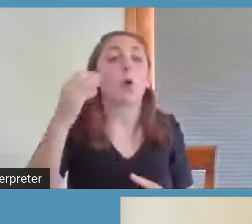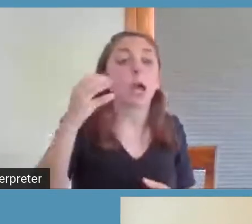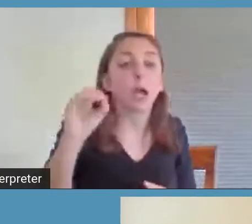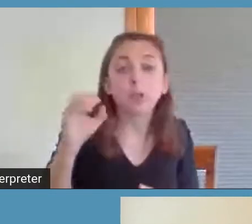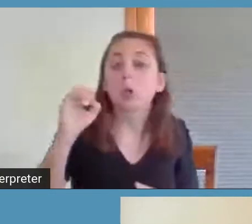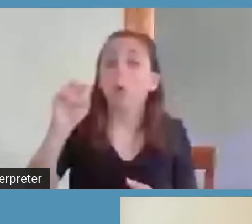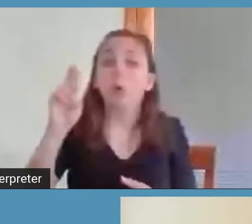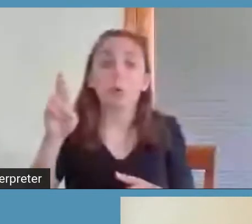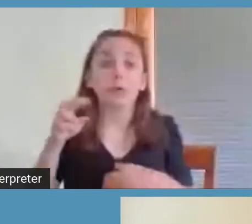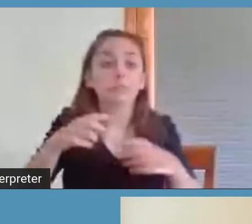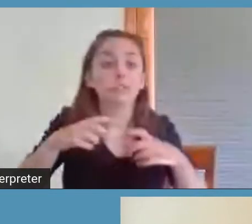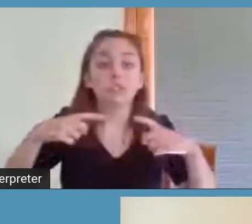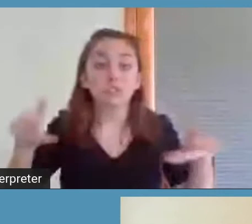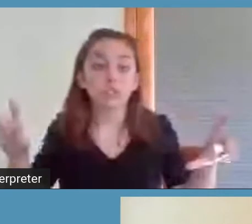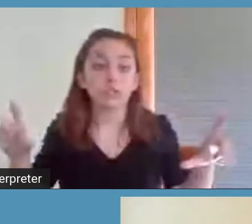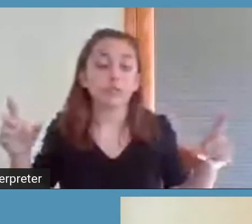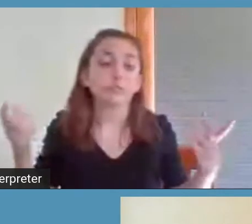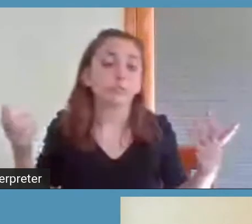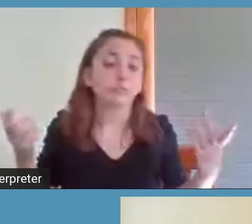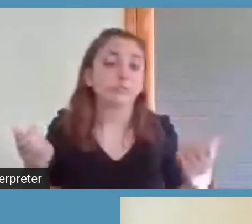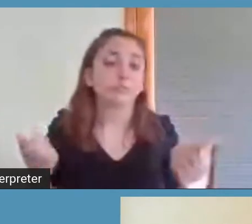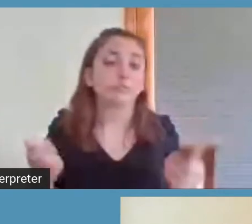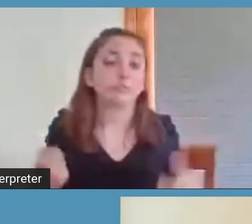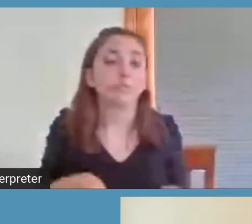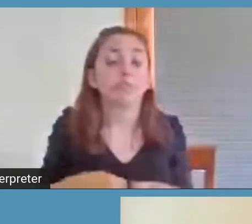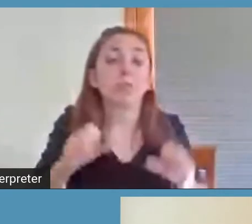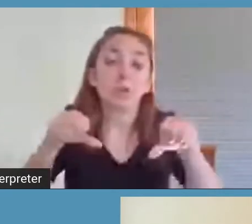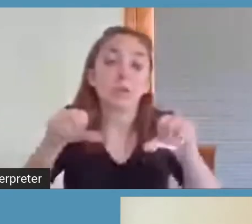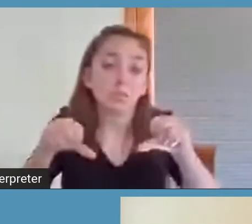it's definitely a possibility for both sides guns matrix and for second life